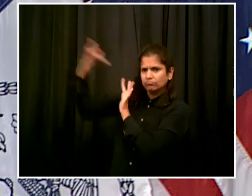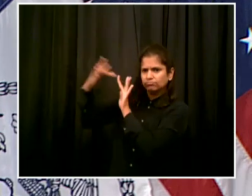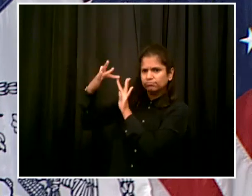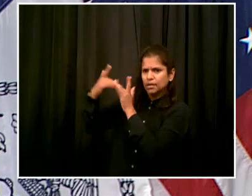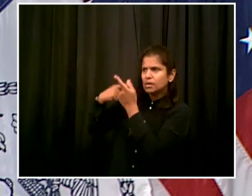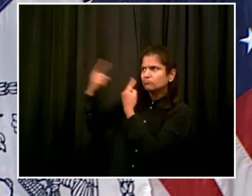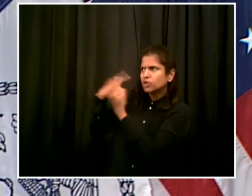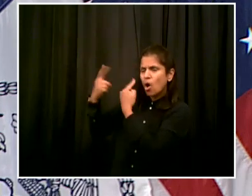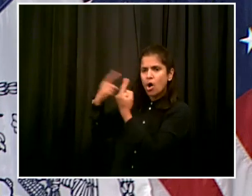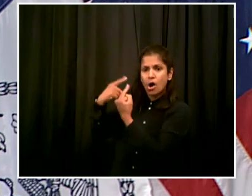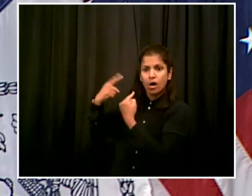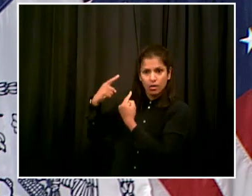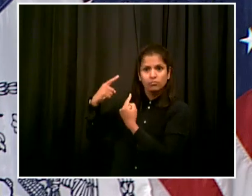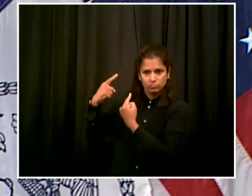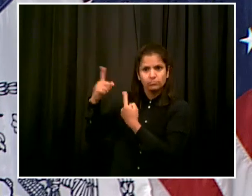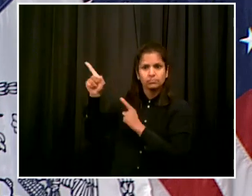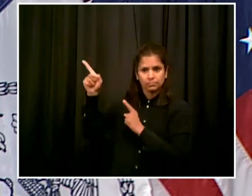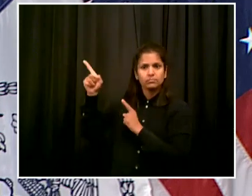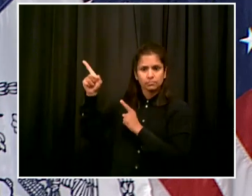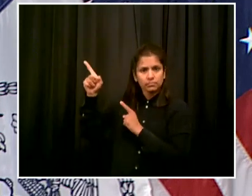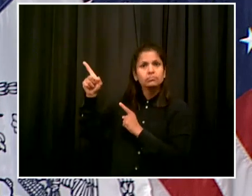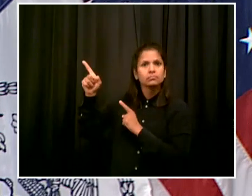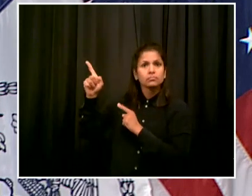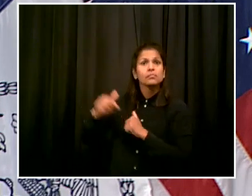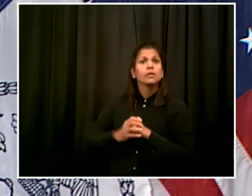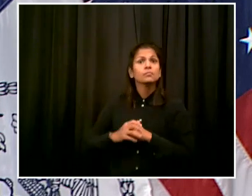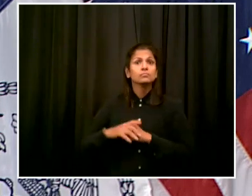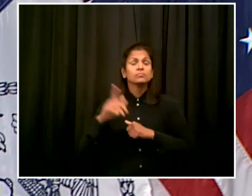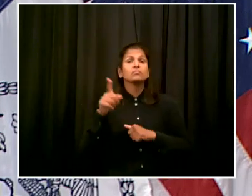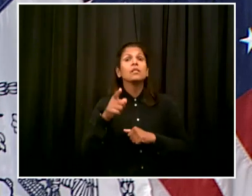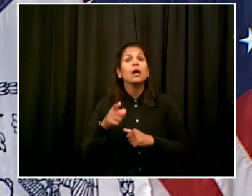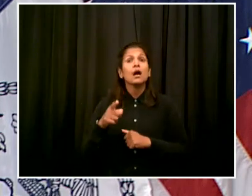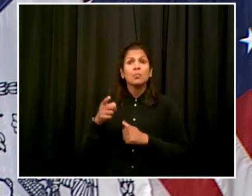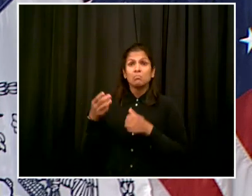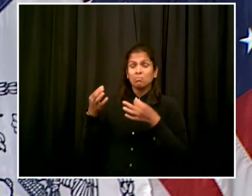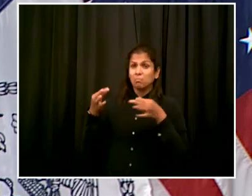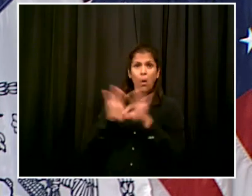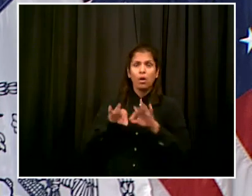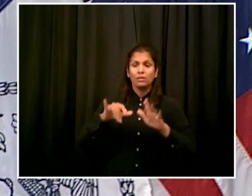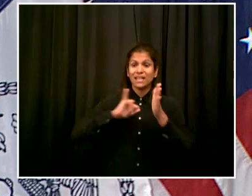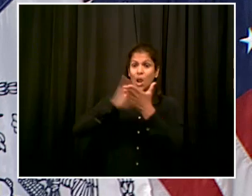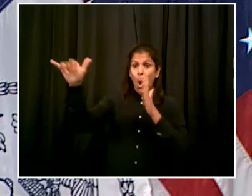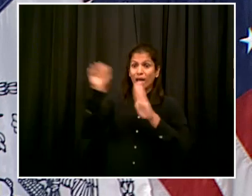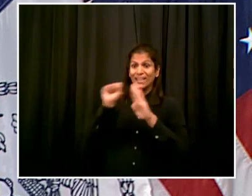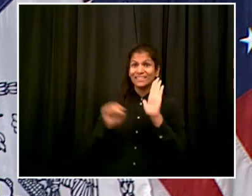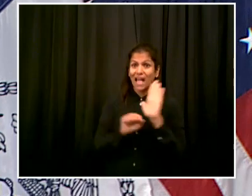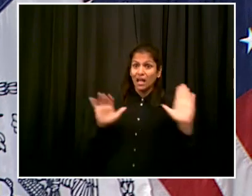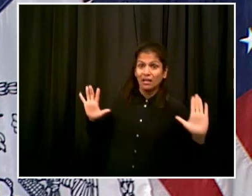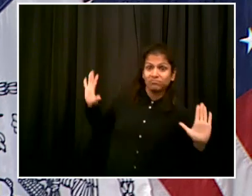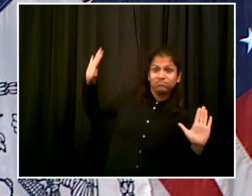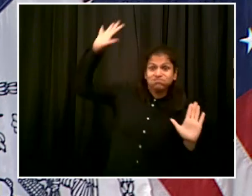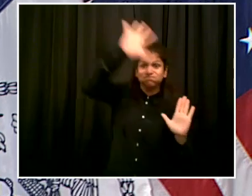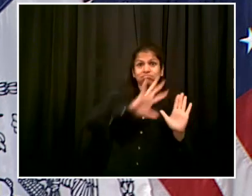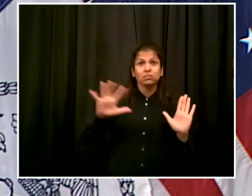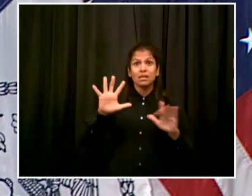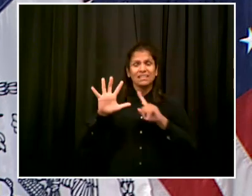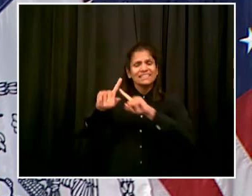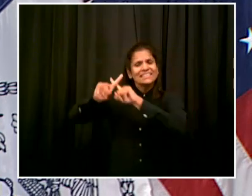CONSTANTLY ON A WHOLE HOST OF THINGS. I DO UNDERSTAND THATT H E GOVERNMENT NEEDS TO THINK ABOUT THE DIFFERENCE